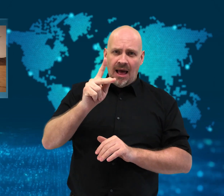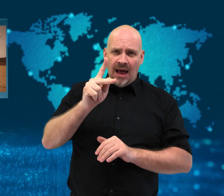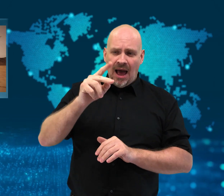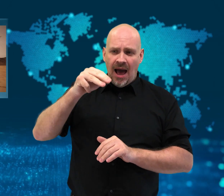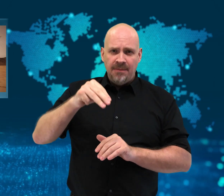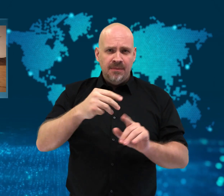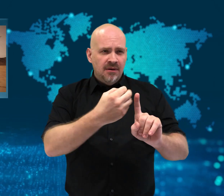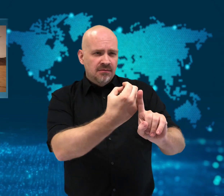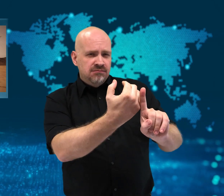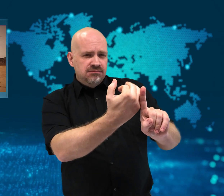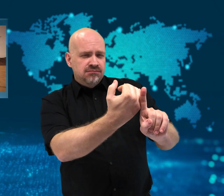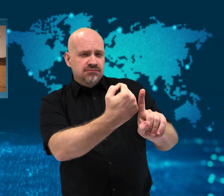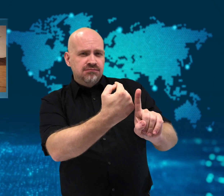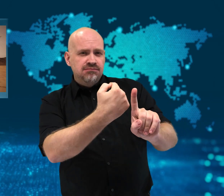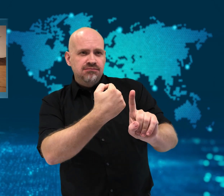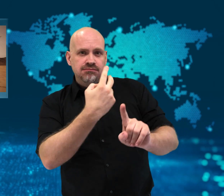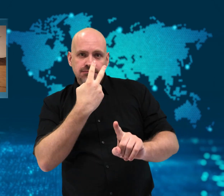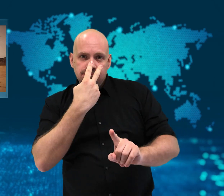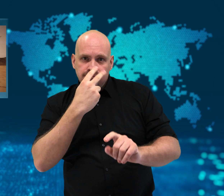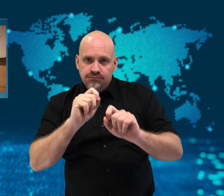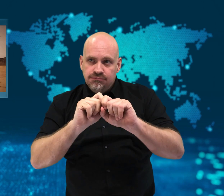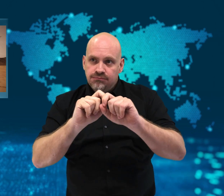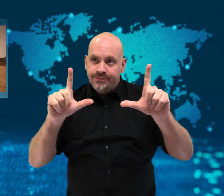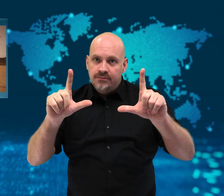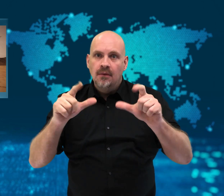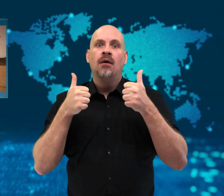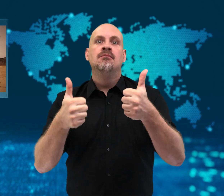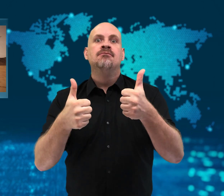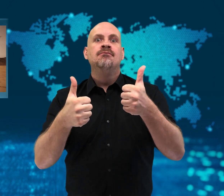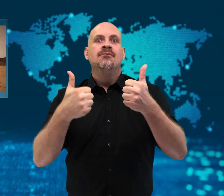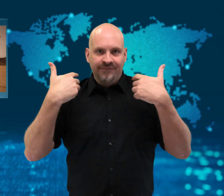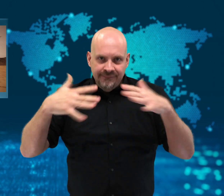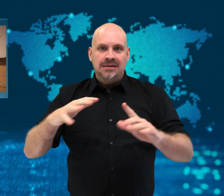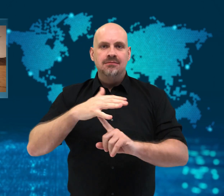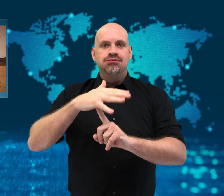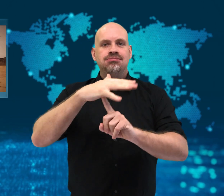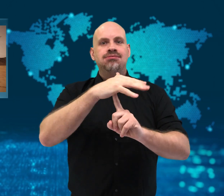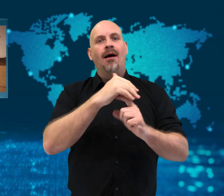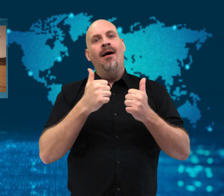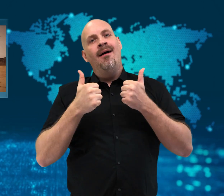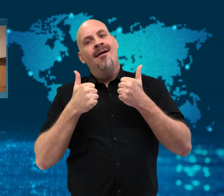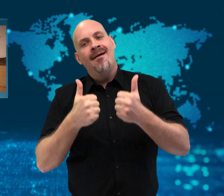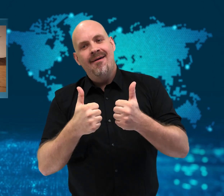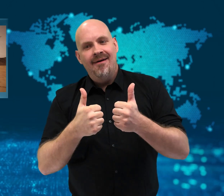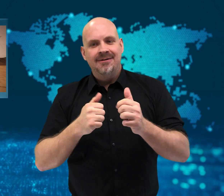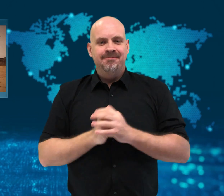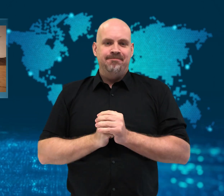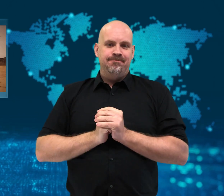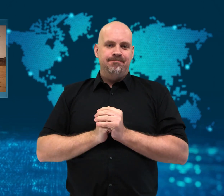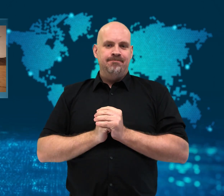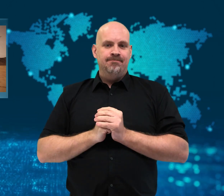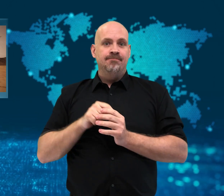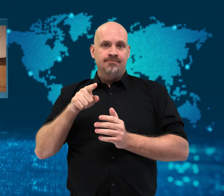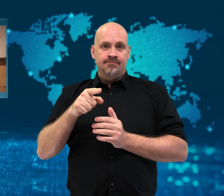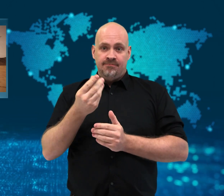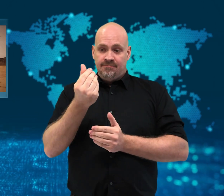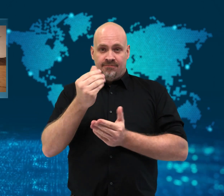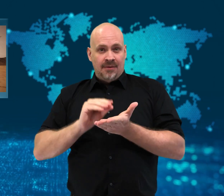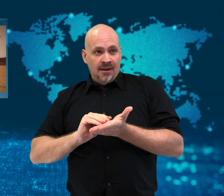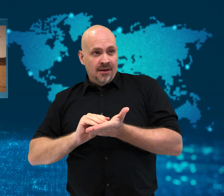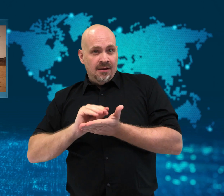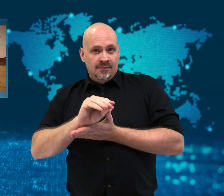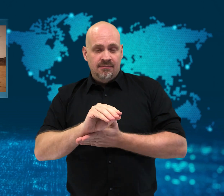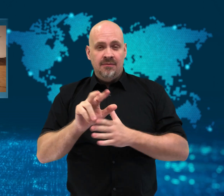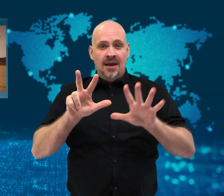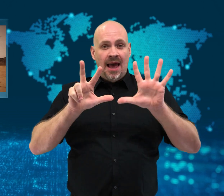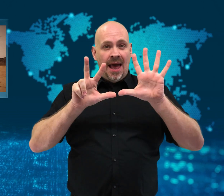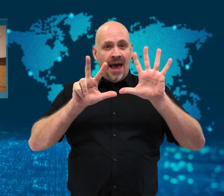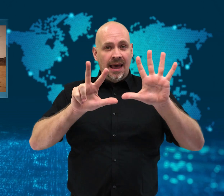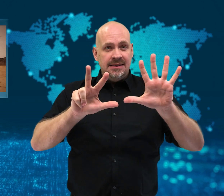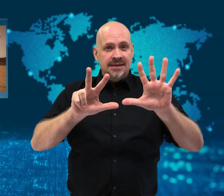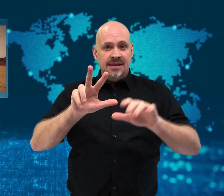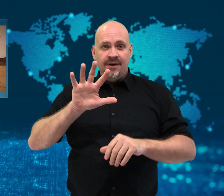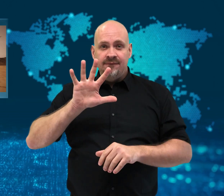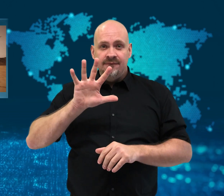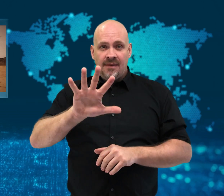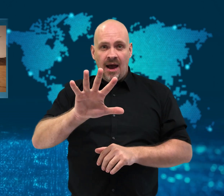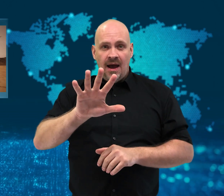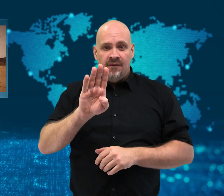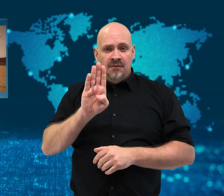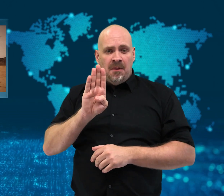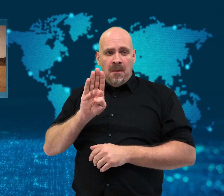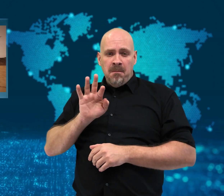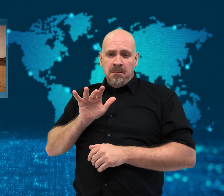kilometers to confirm the success of the pre-programmed flight,